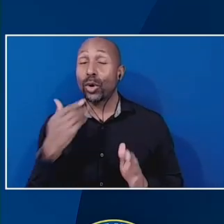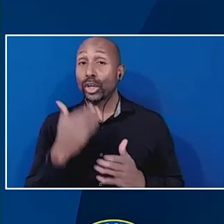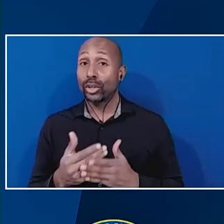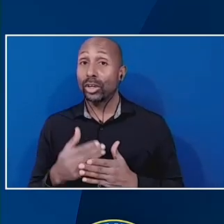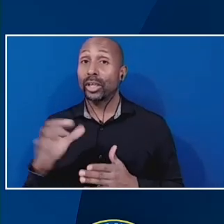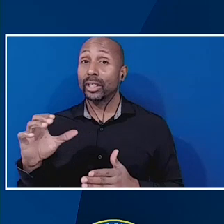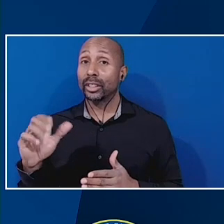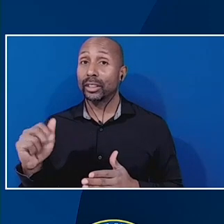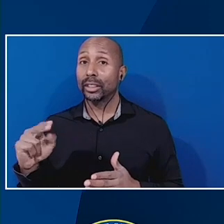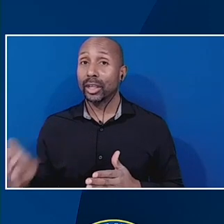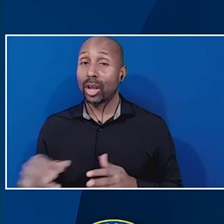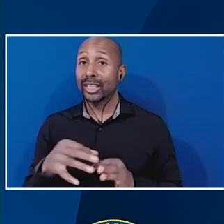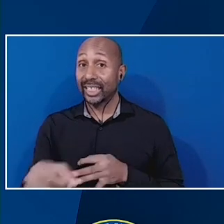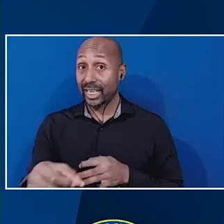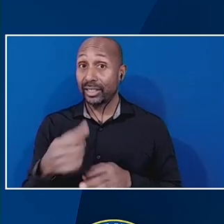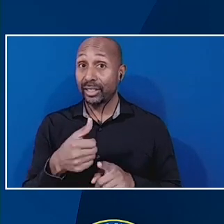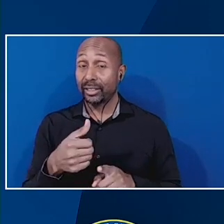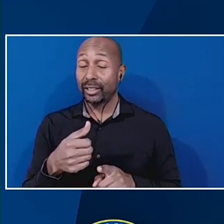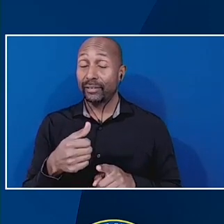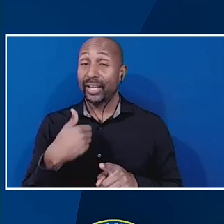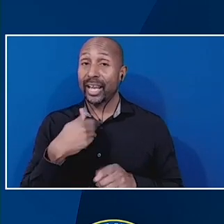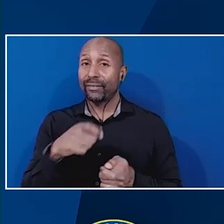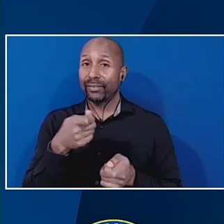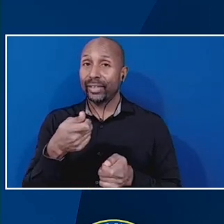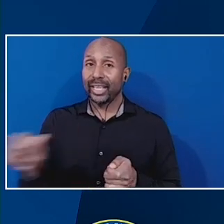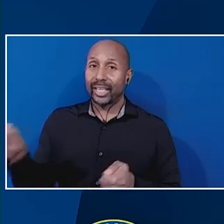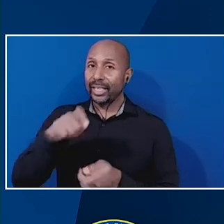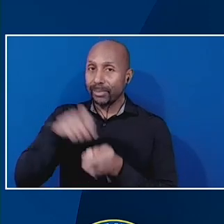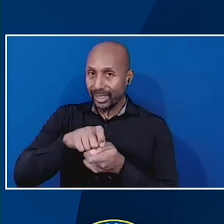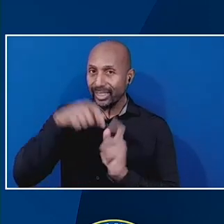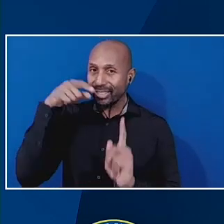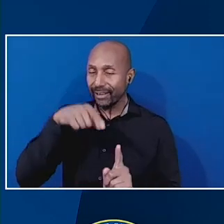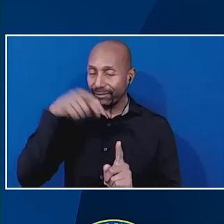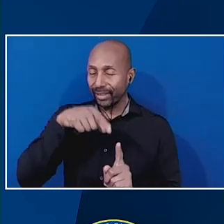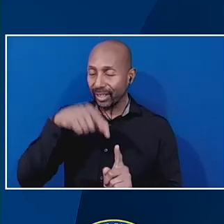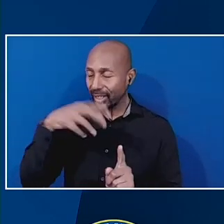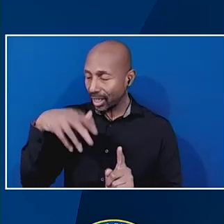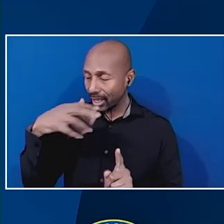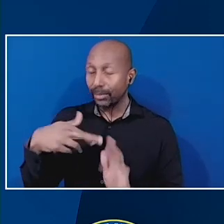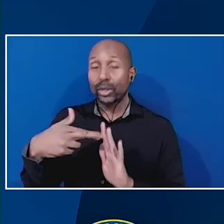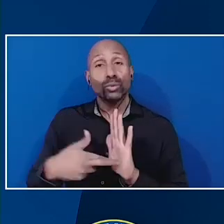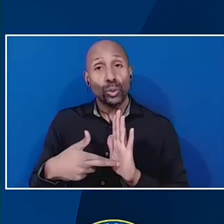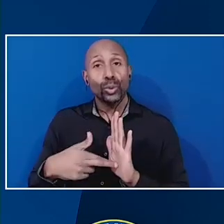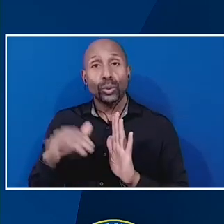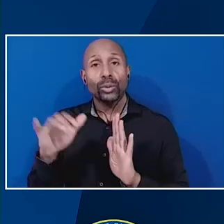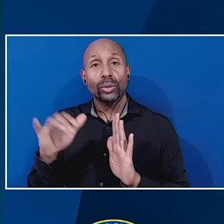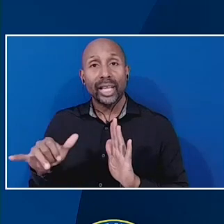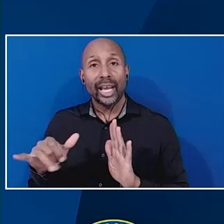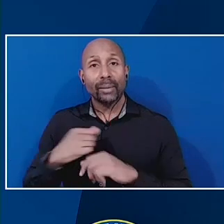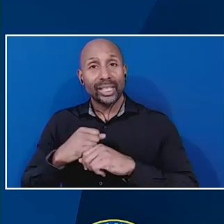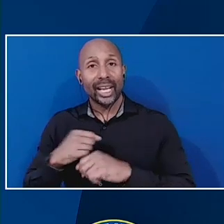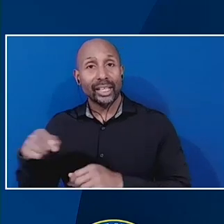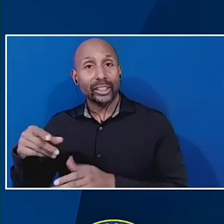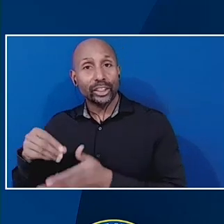specify any particular rules that would protect students in that situation.